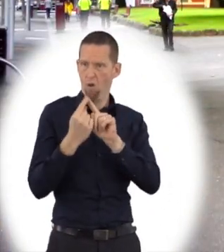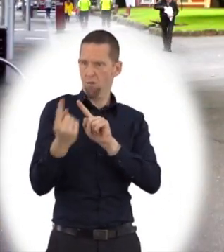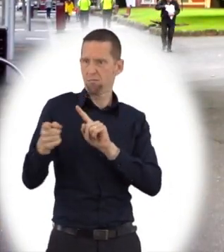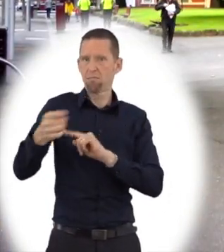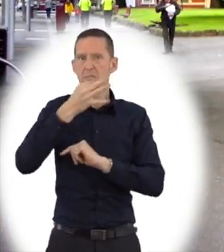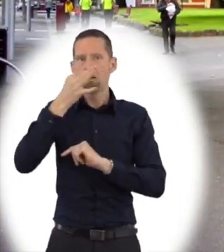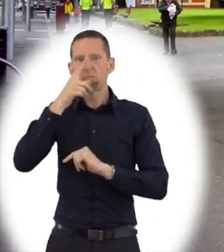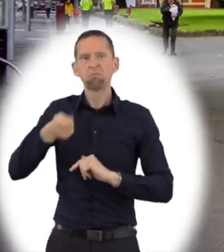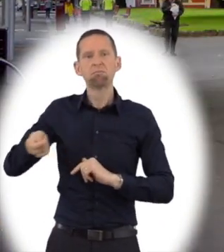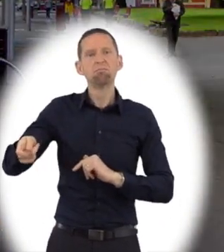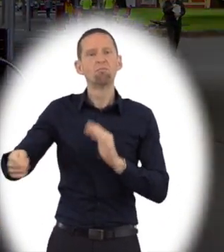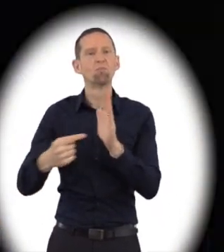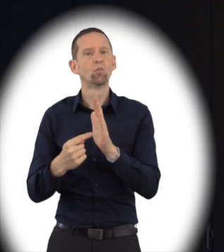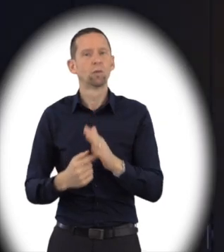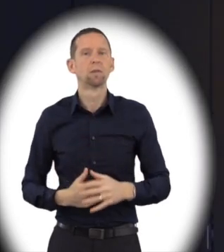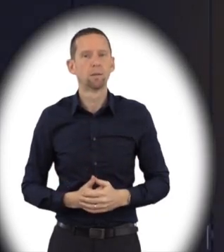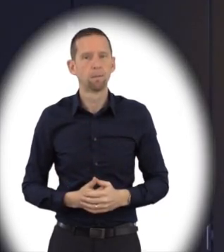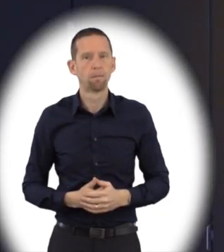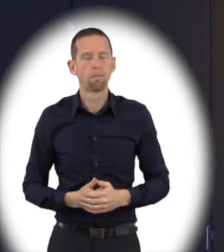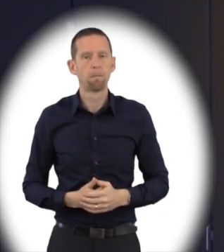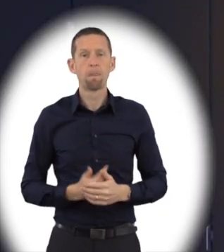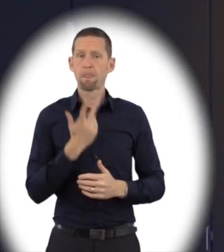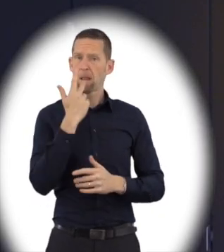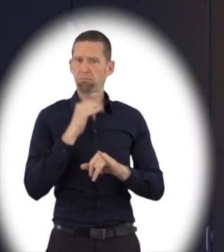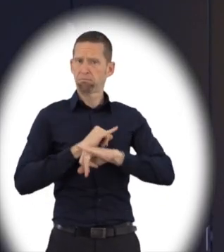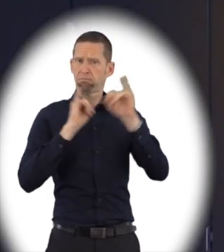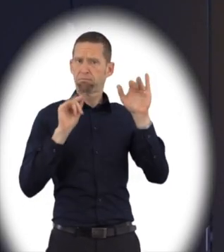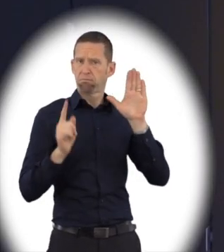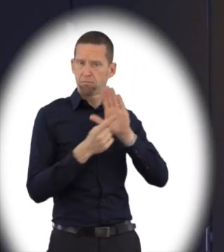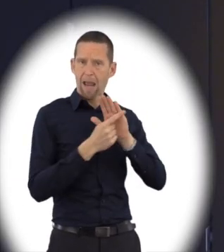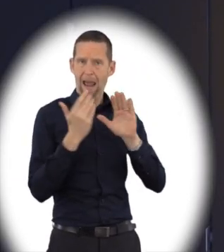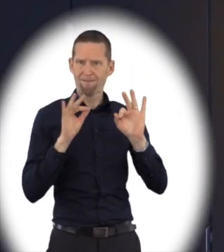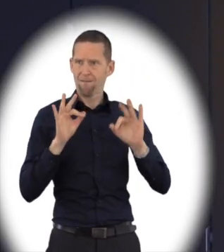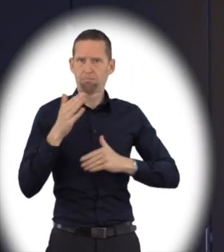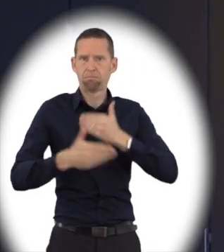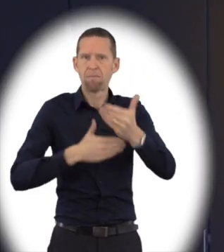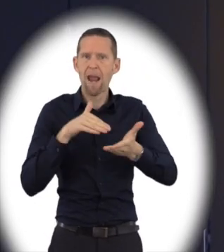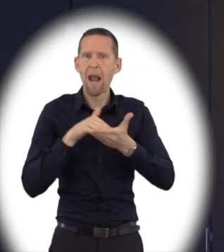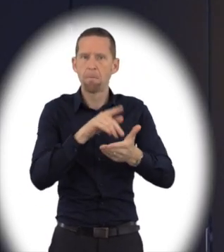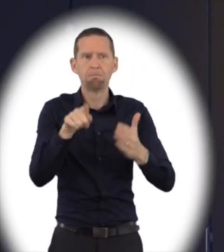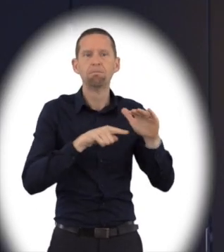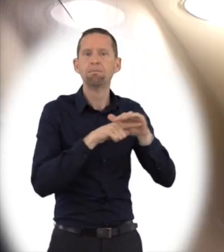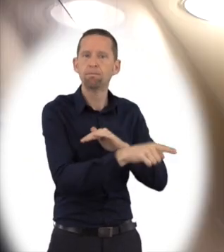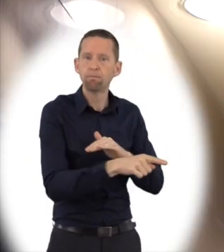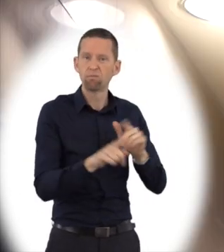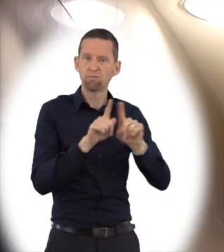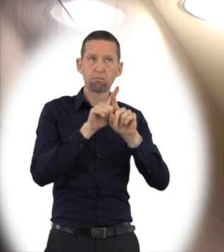prefer. In the event of an evacuation, there are processes in place to help you safely leave the building,